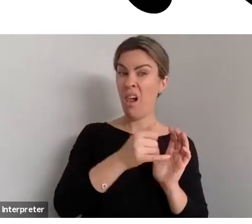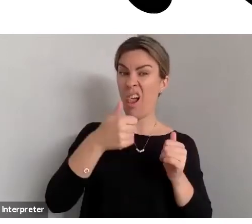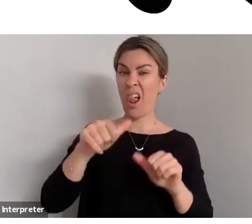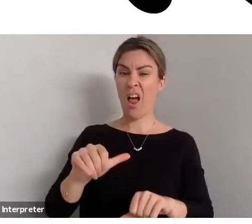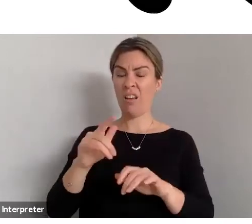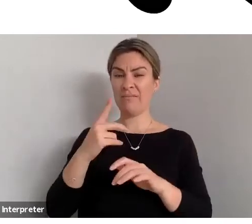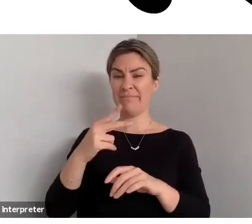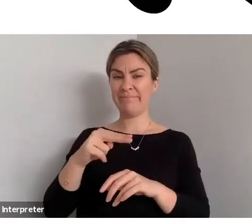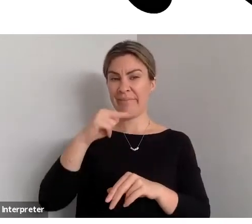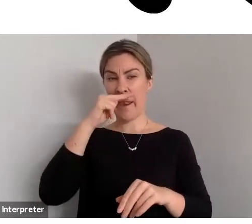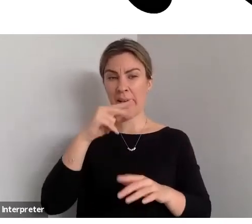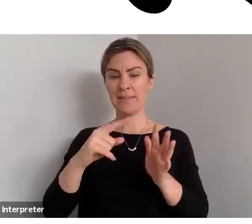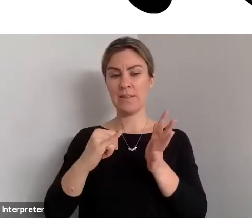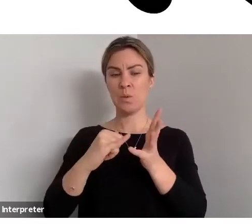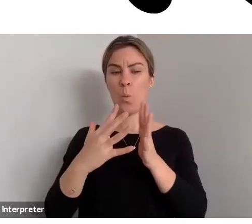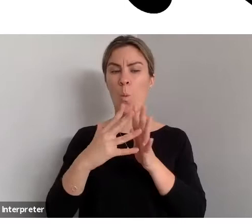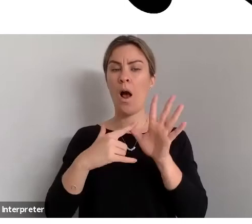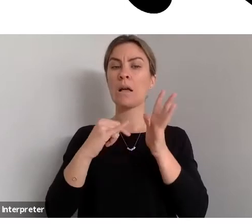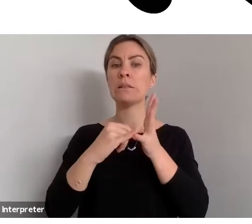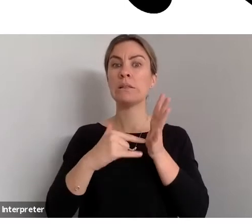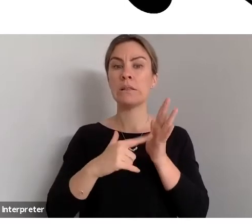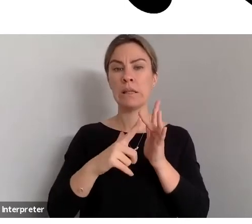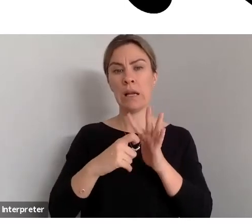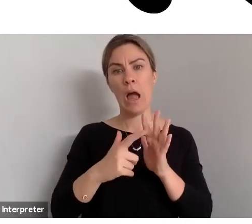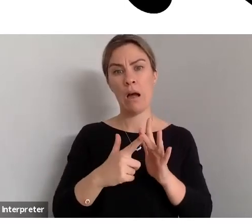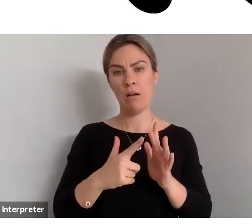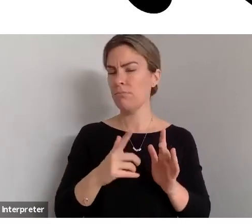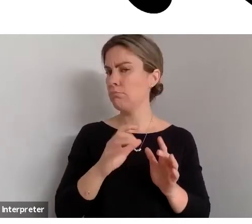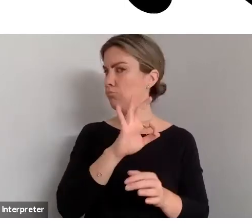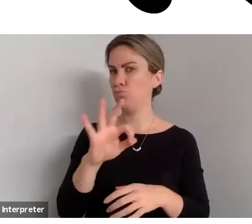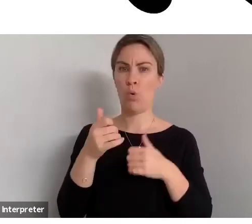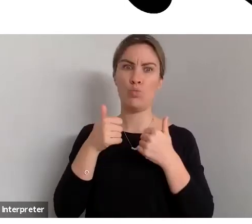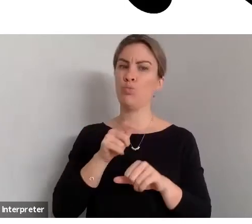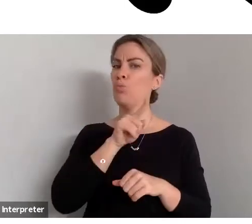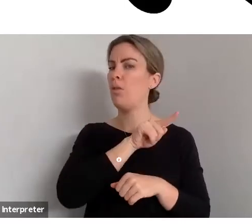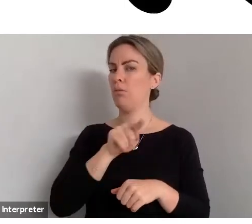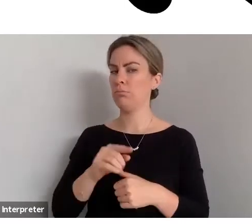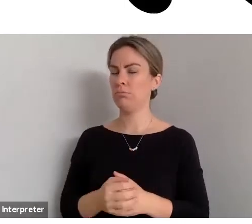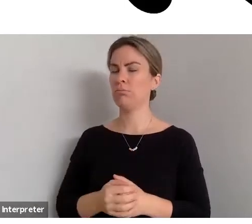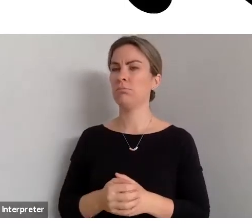It is impossible to know exactly what they mean, they have different